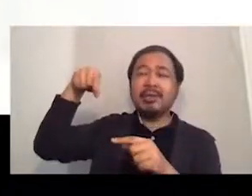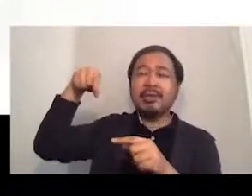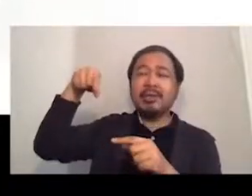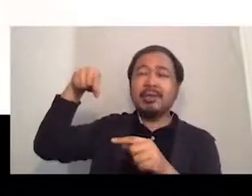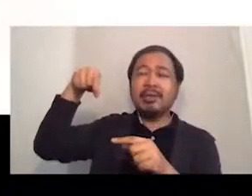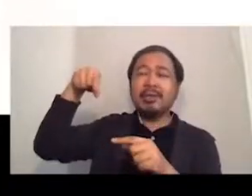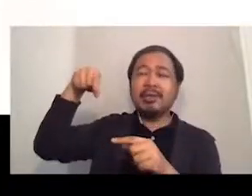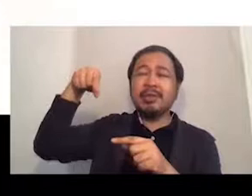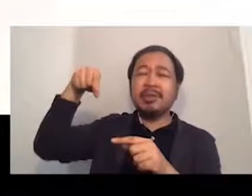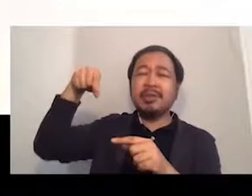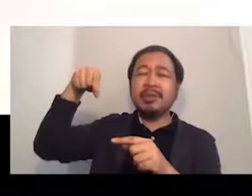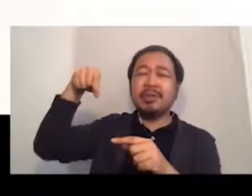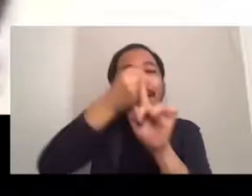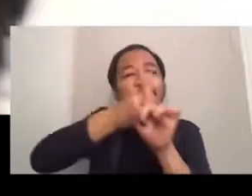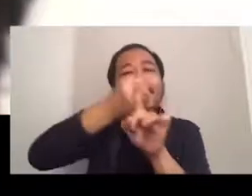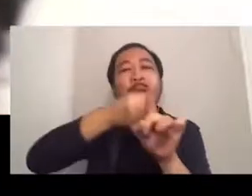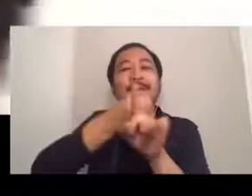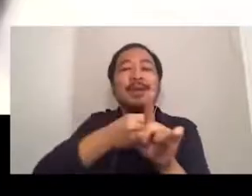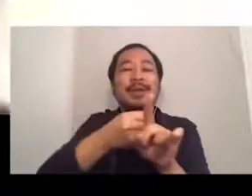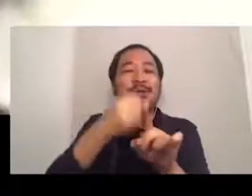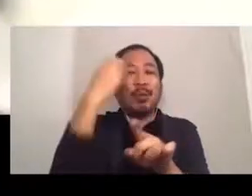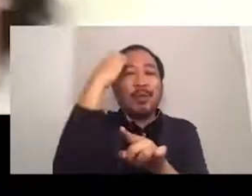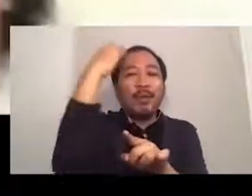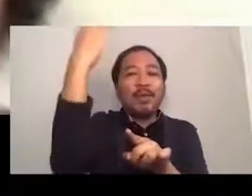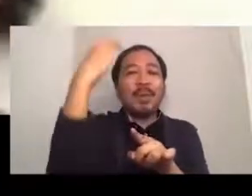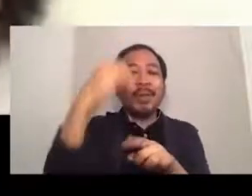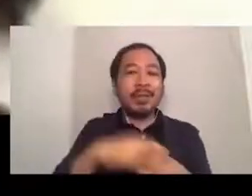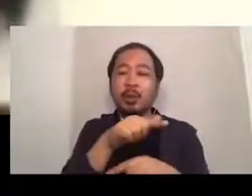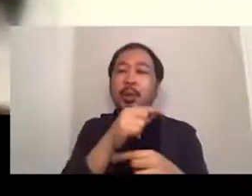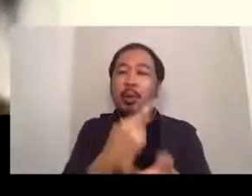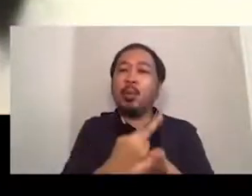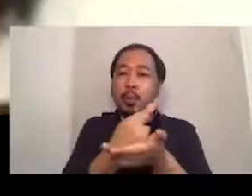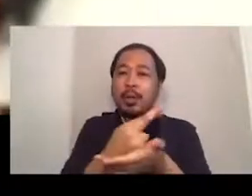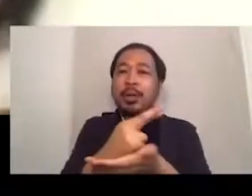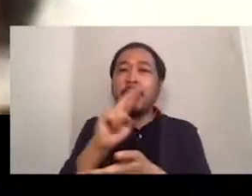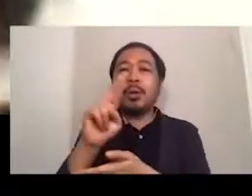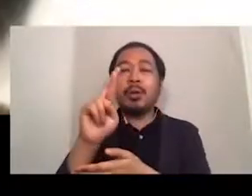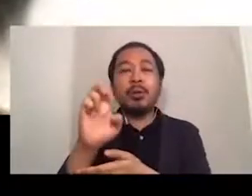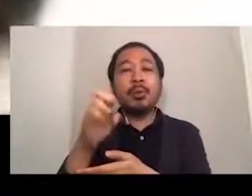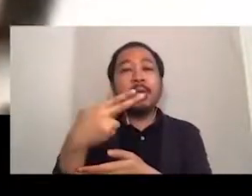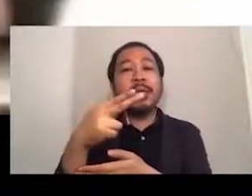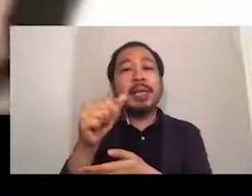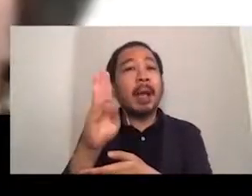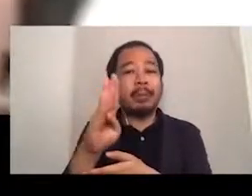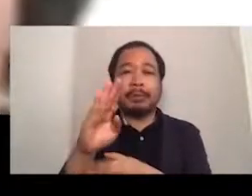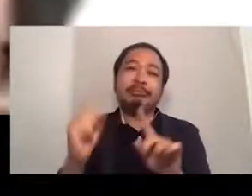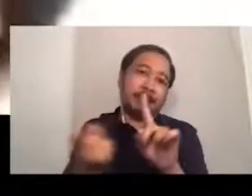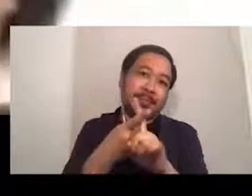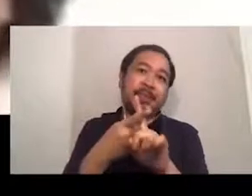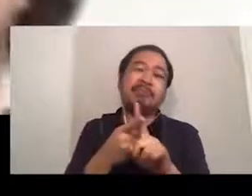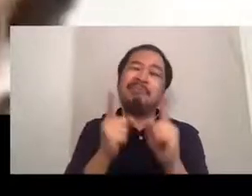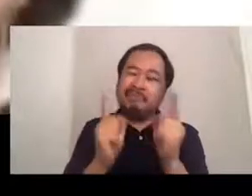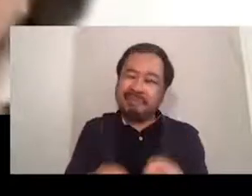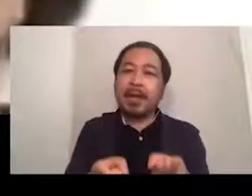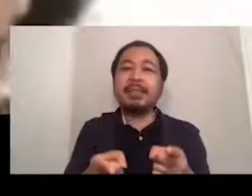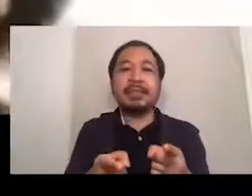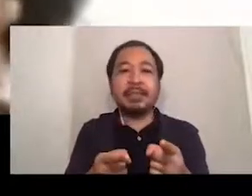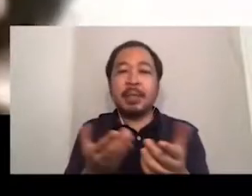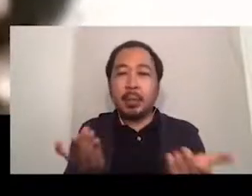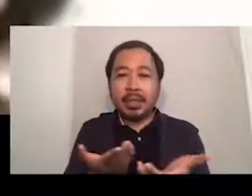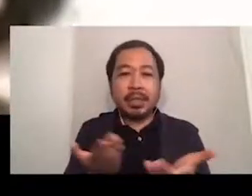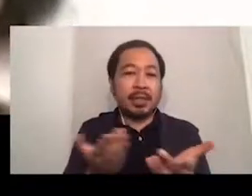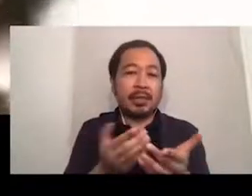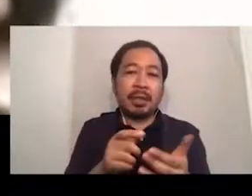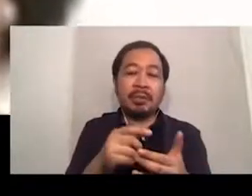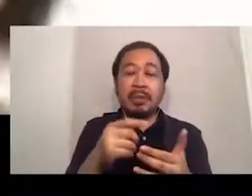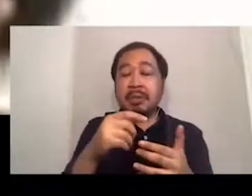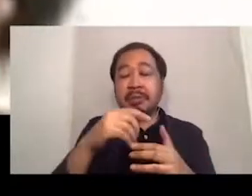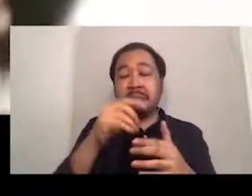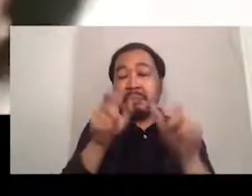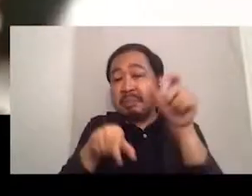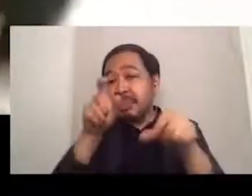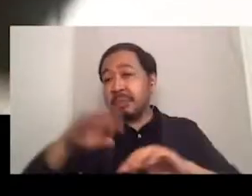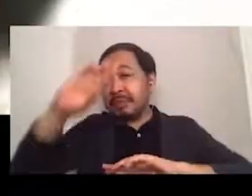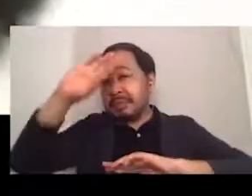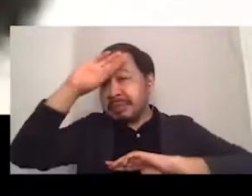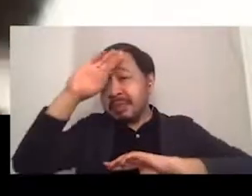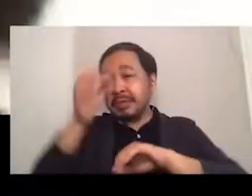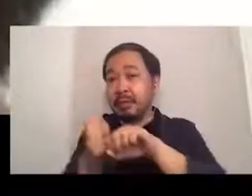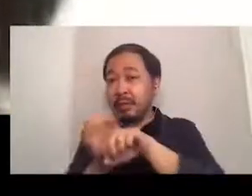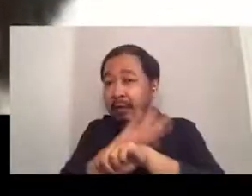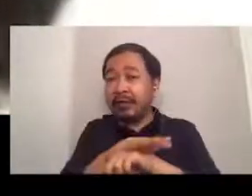Gradually, as we open up the rehabilitation services in the community, currently, Singapore is in the process of doing this in the stage-wise manner,